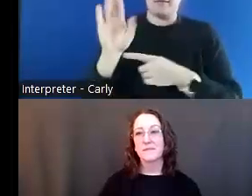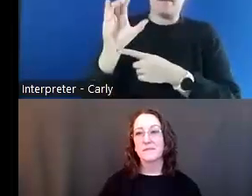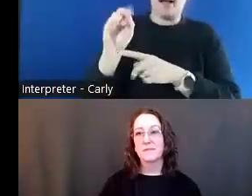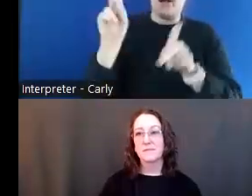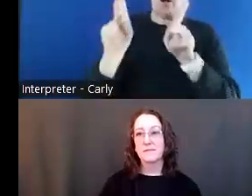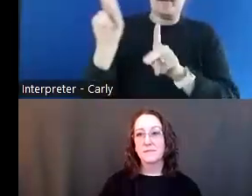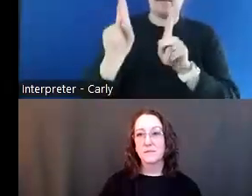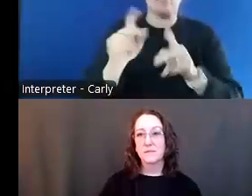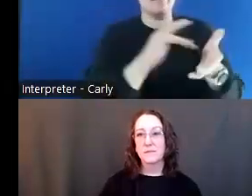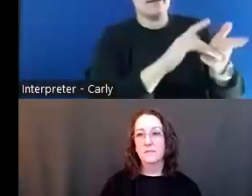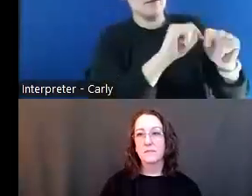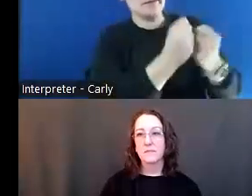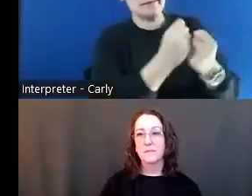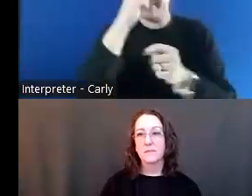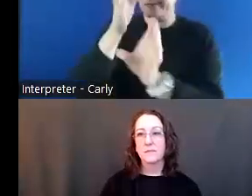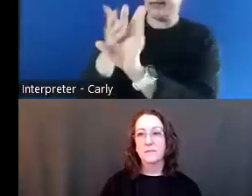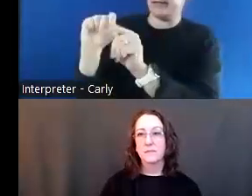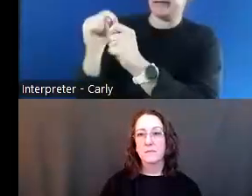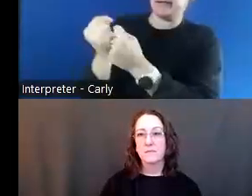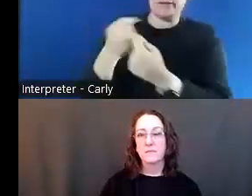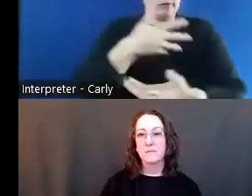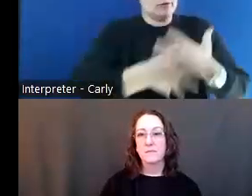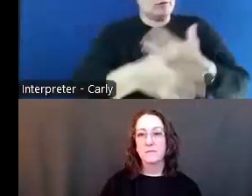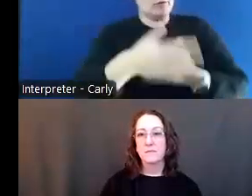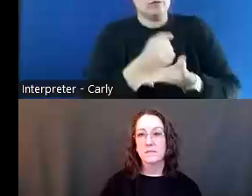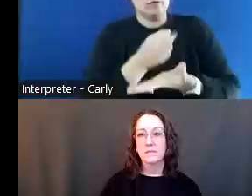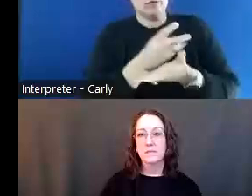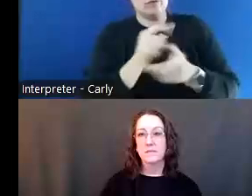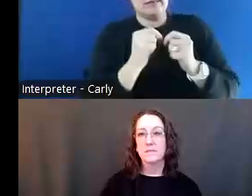have our psychological team we have our social workers and we all talk and we do our things in